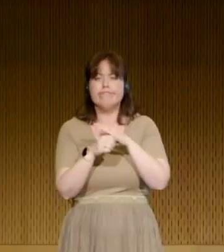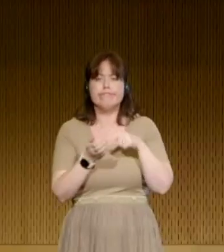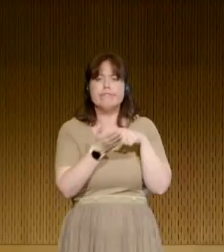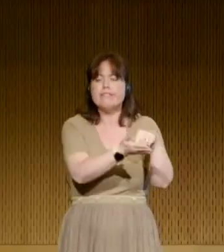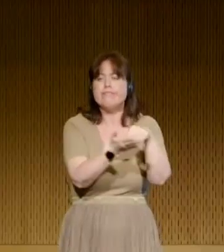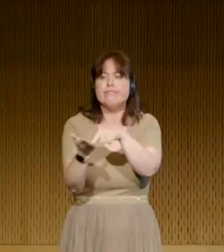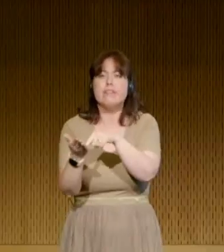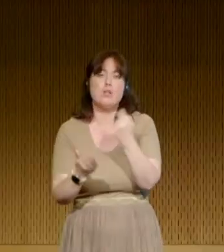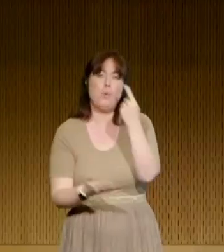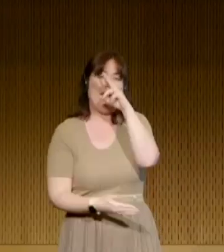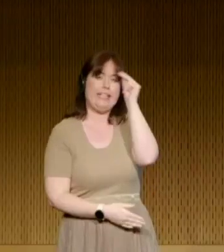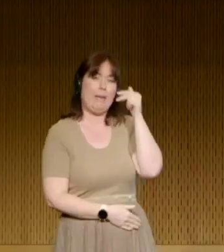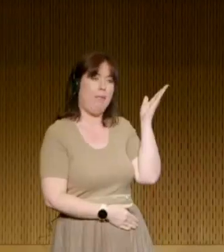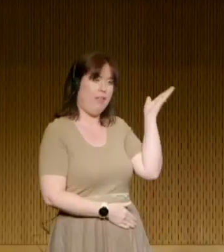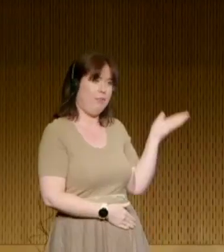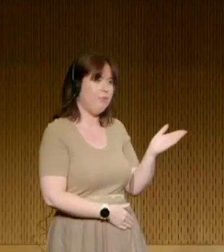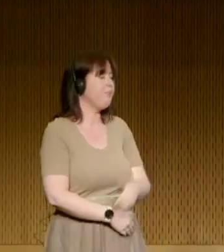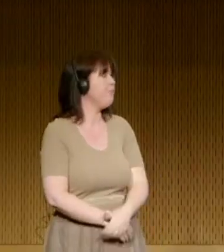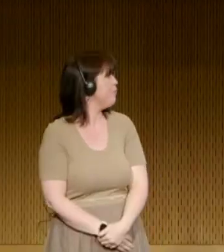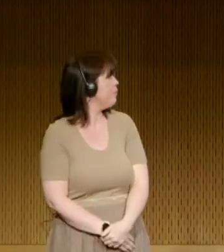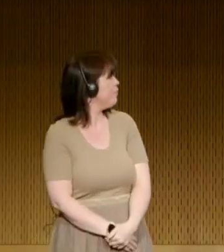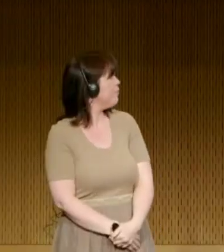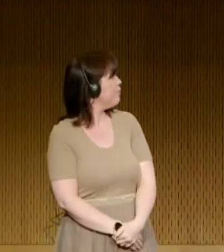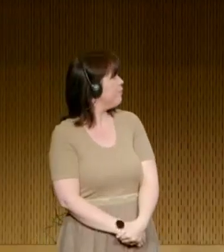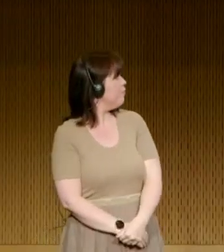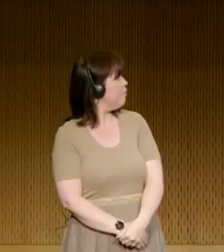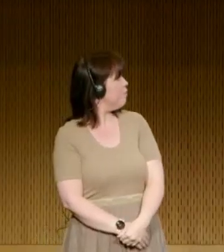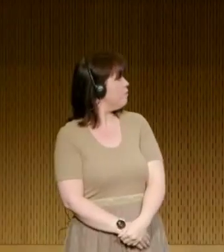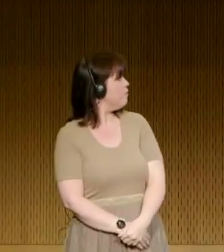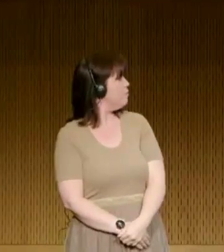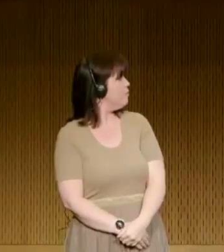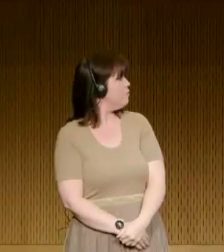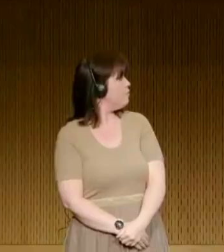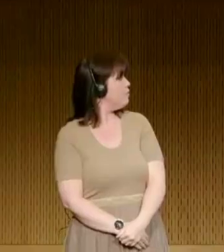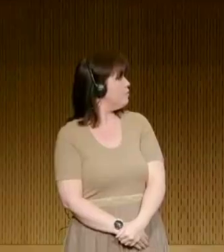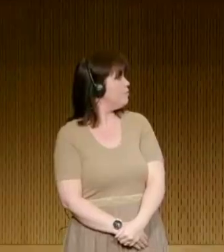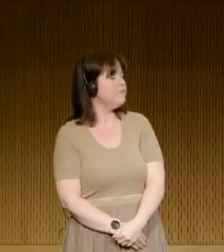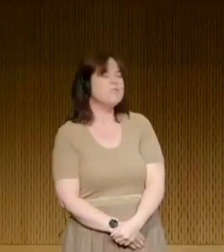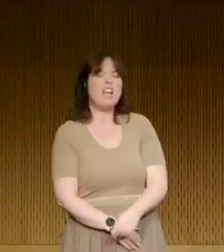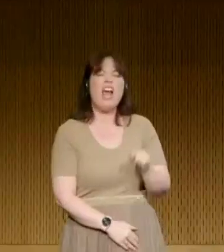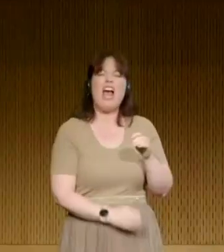a case study that I would give a student group there. Each case study is slightly different. And